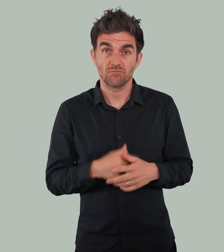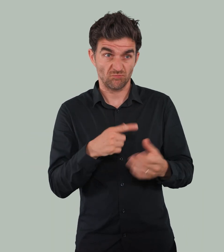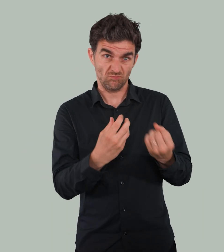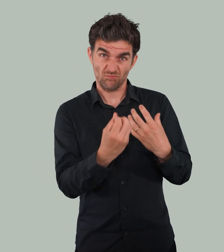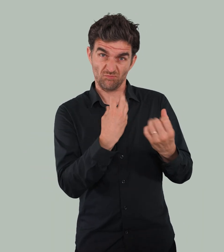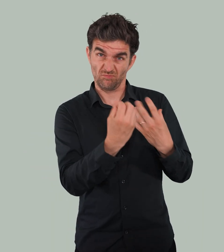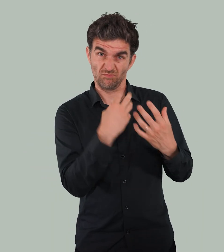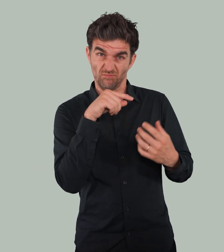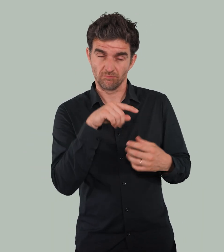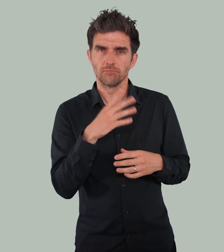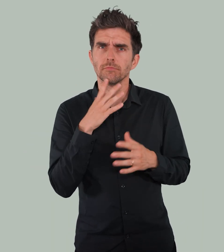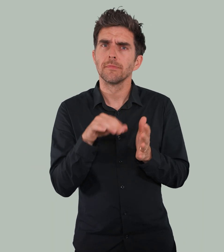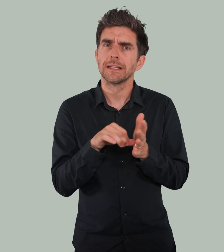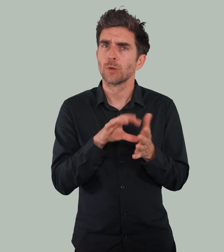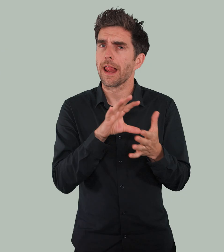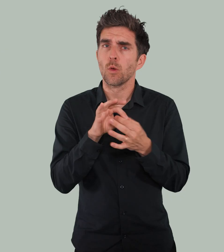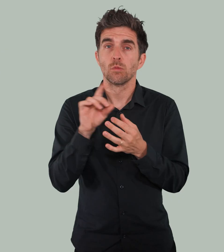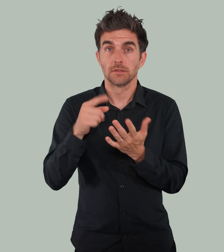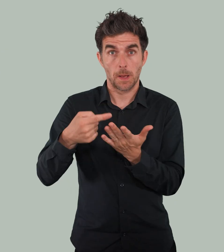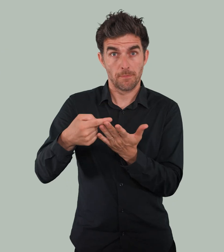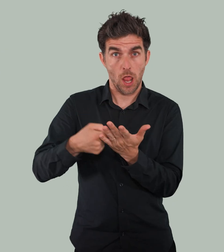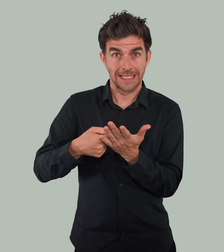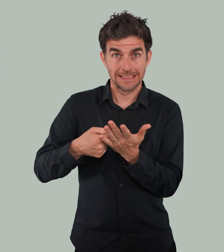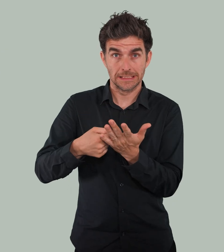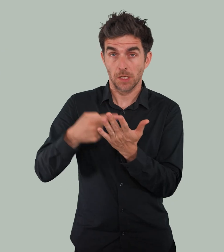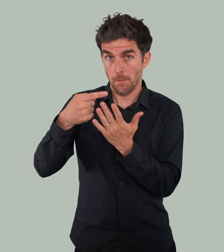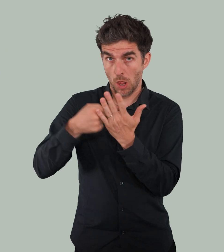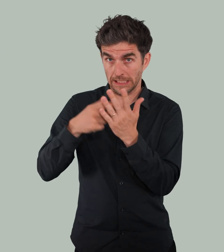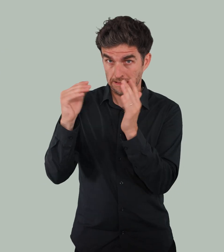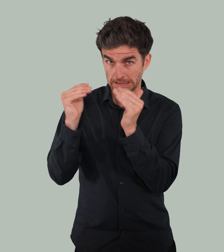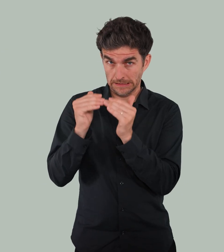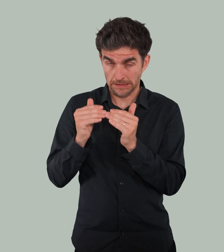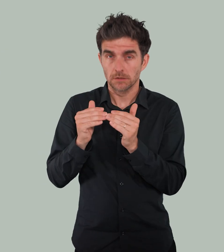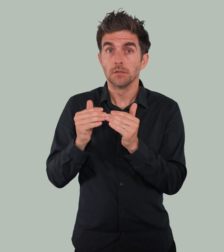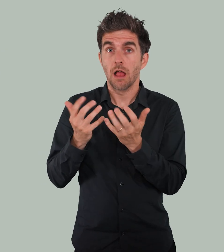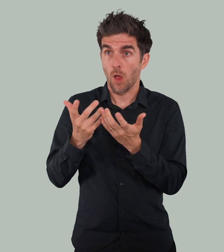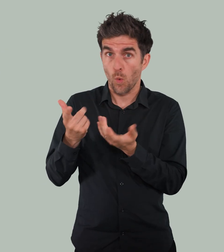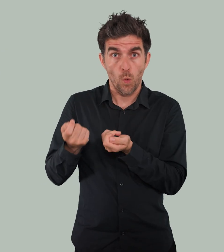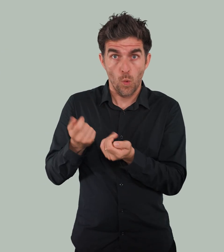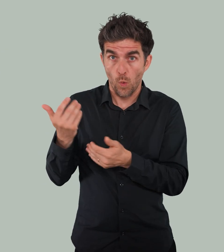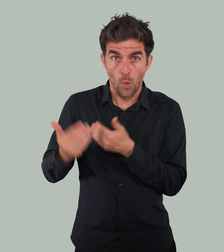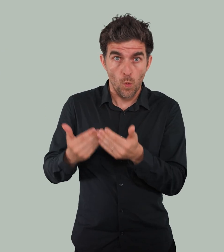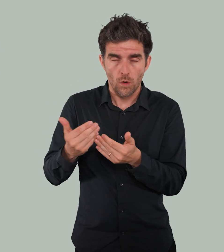Respondents highlight issues relating to policy framing and how the system operates.